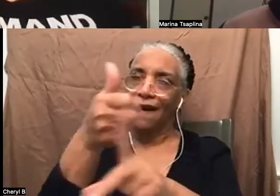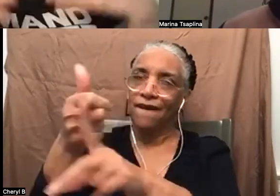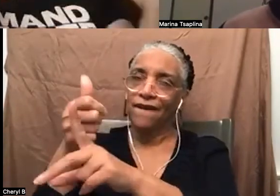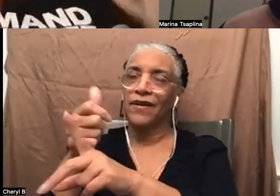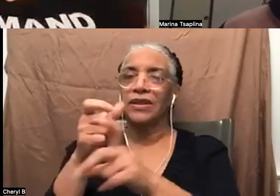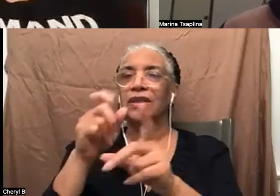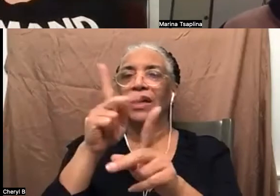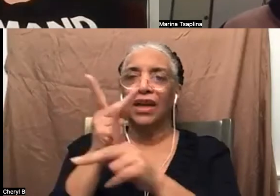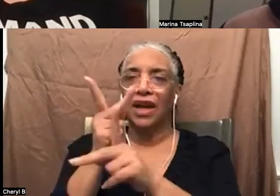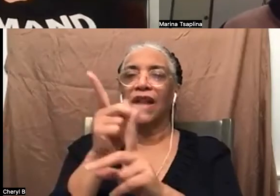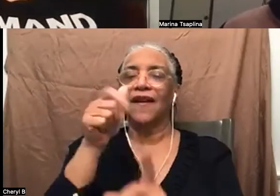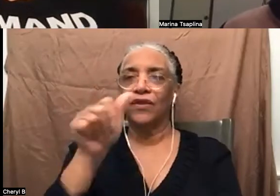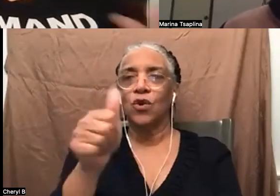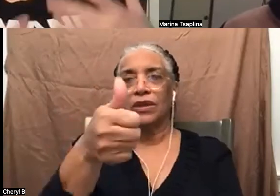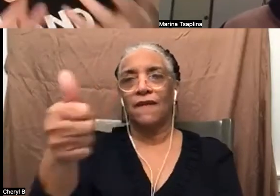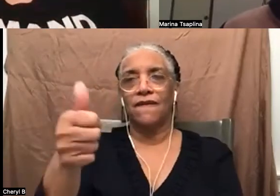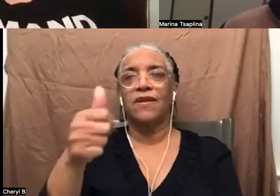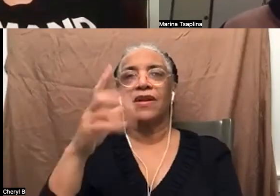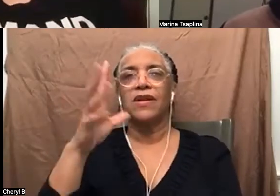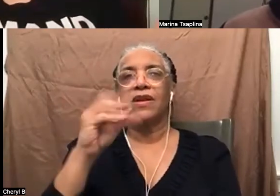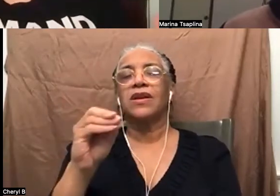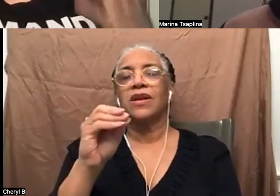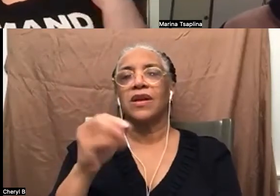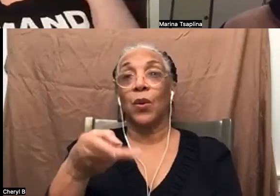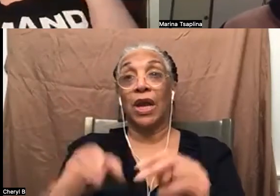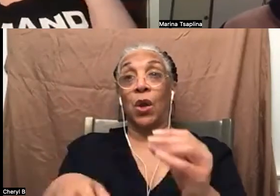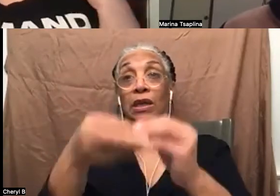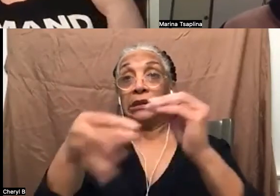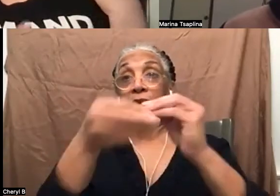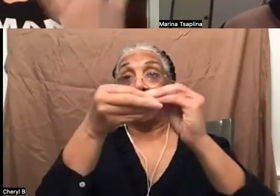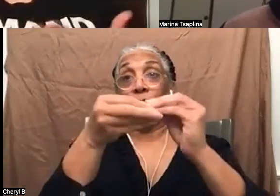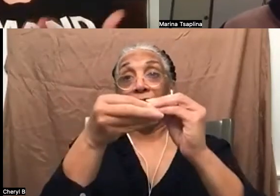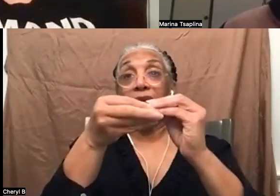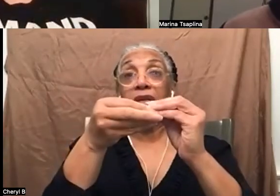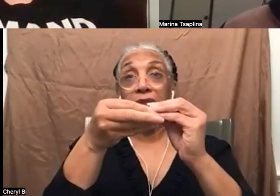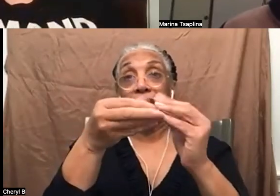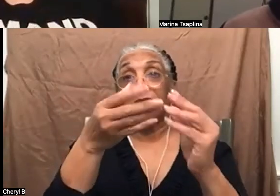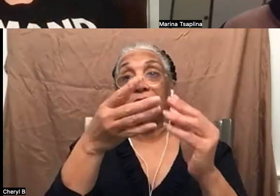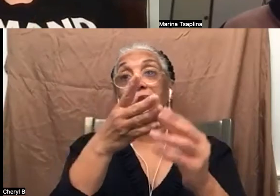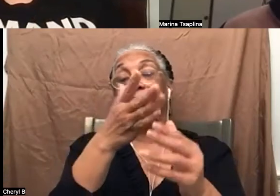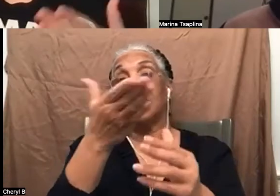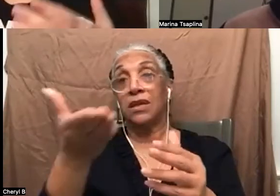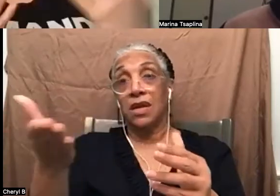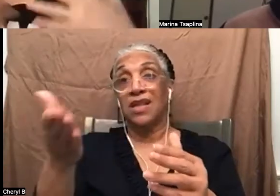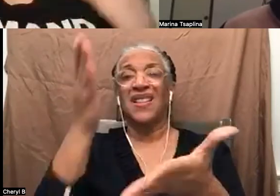to build movements that stop the climate crisis, that stop